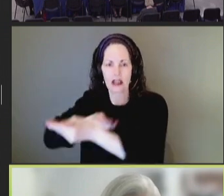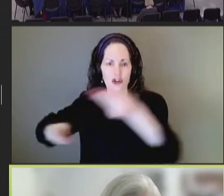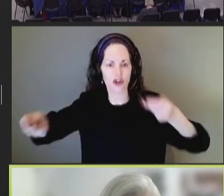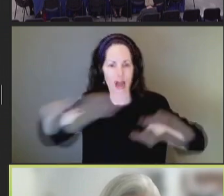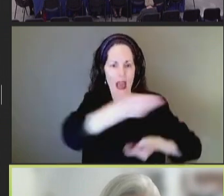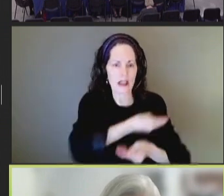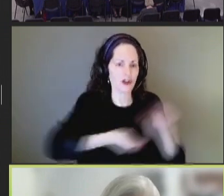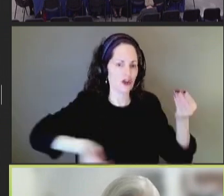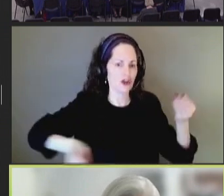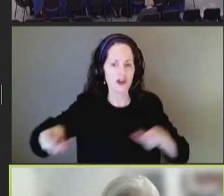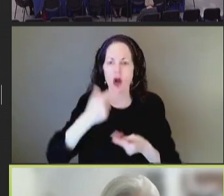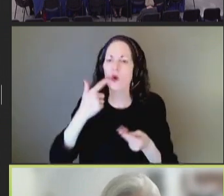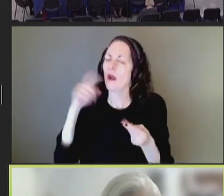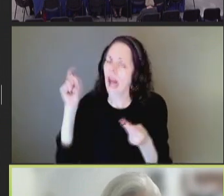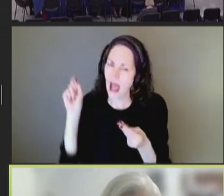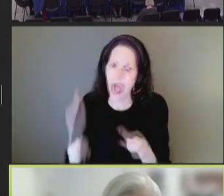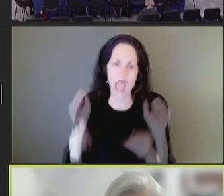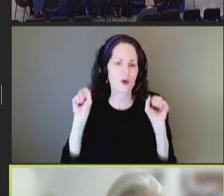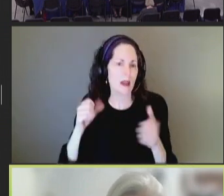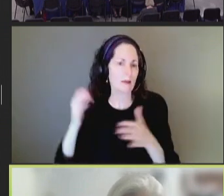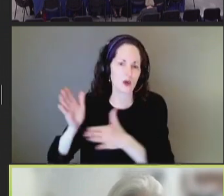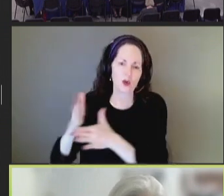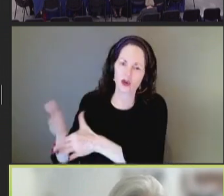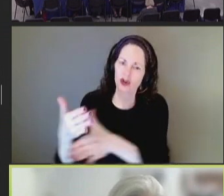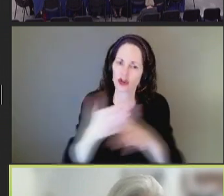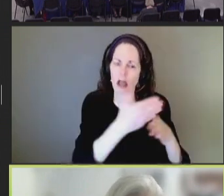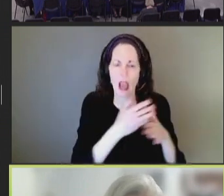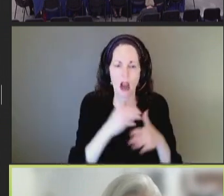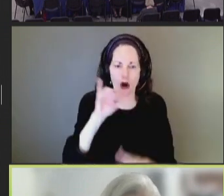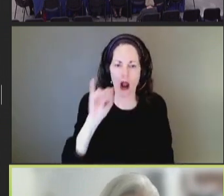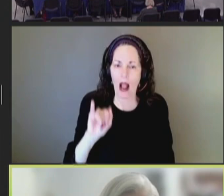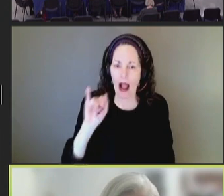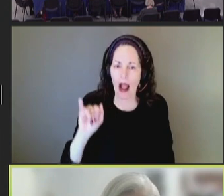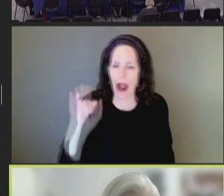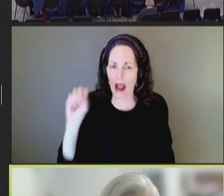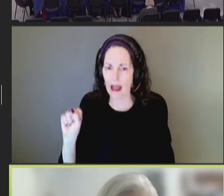to enable data sharing between the IIS and providers to receive data